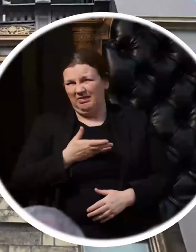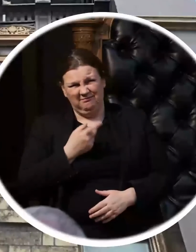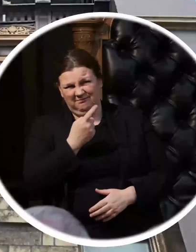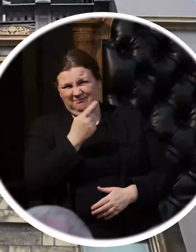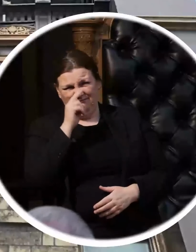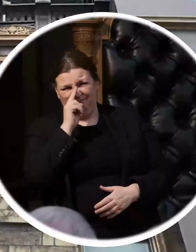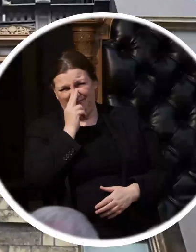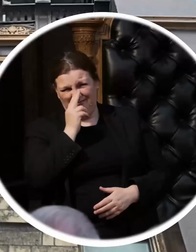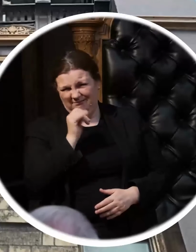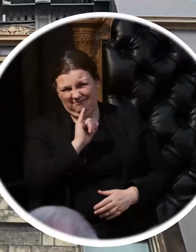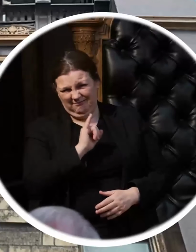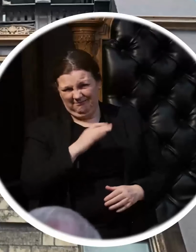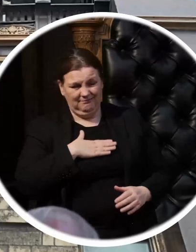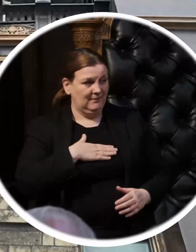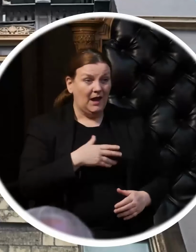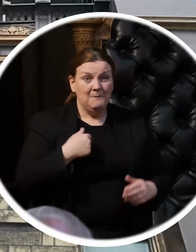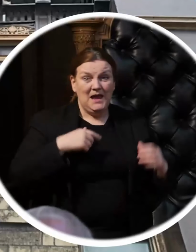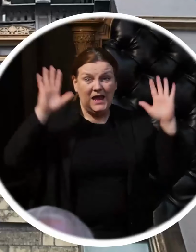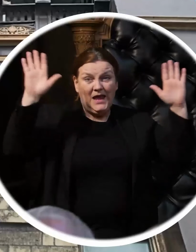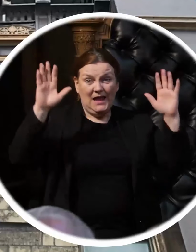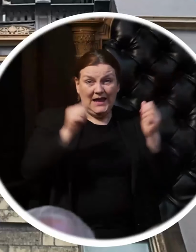I don't know why we're looking at this and I'm there going industry, come on.